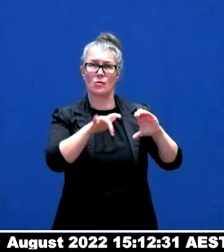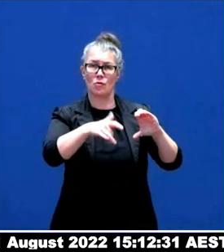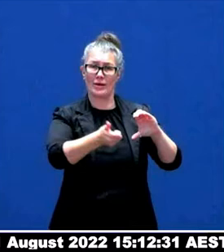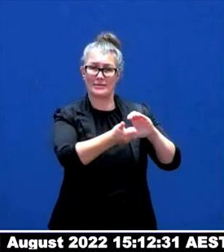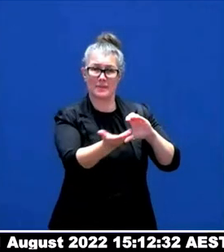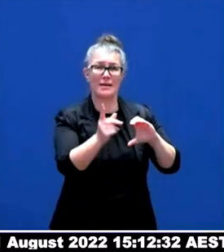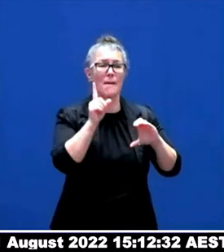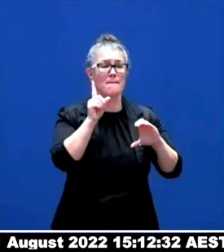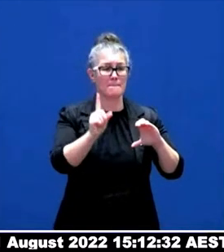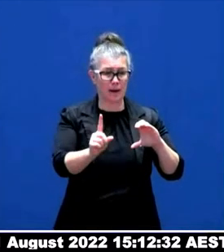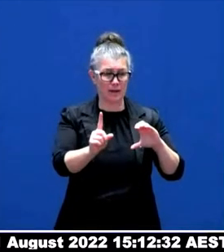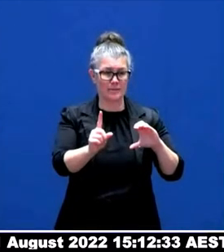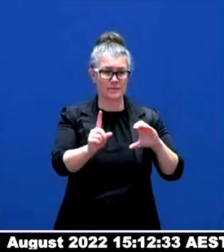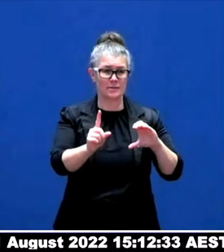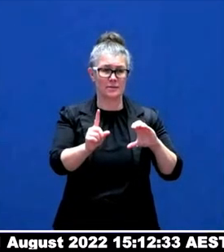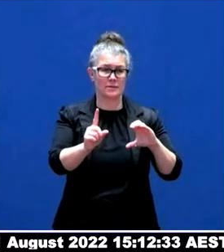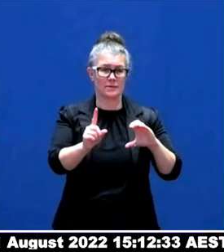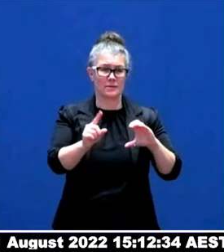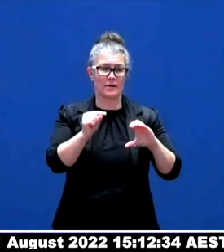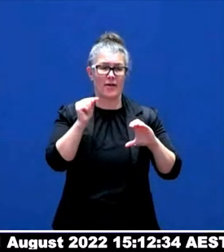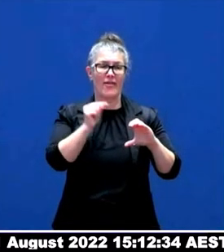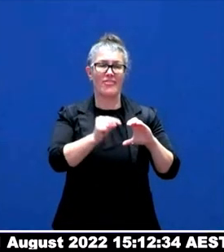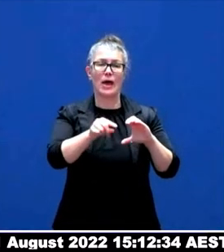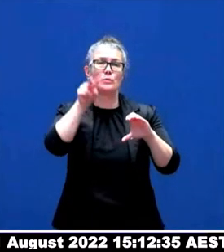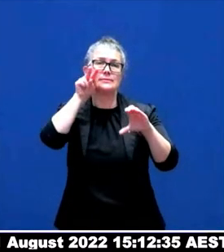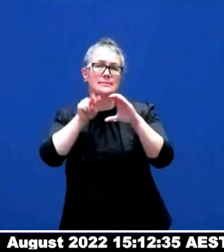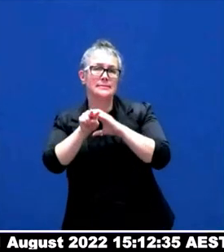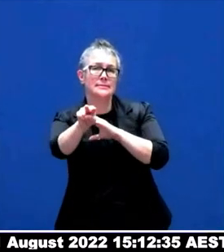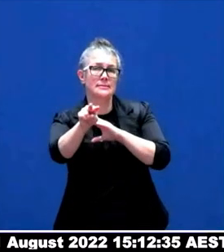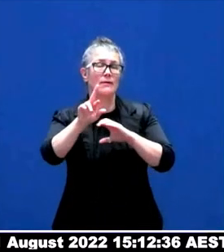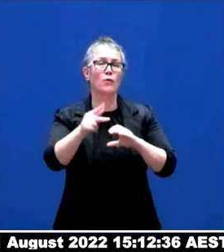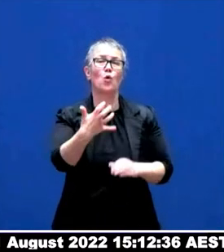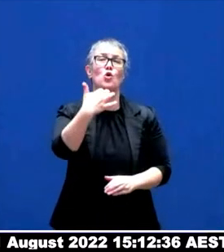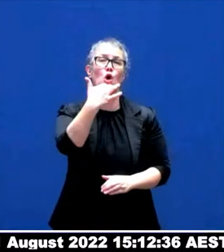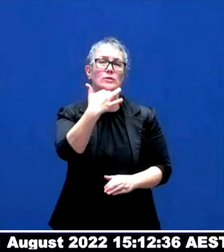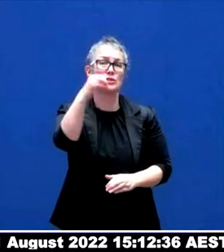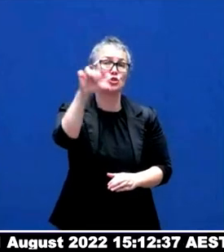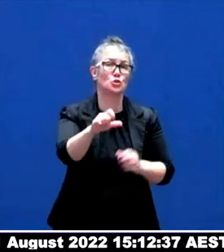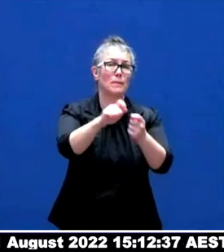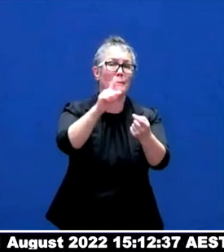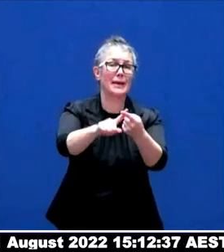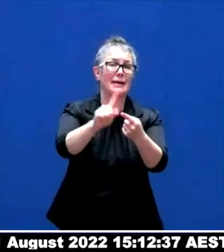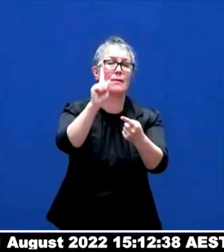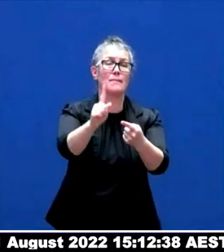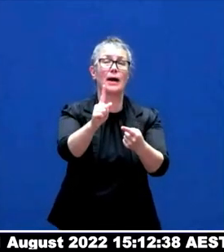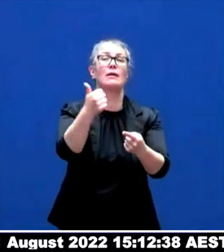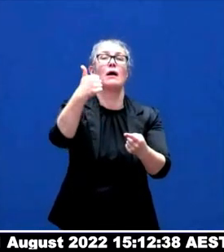as to the expected cost of the program, and it turns out to be $500 million less.